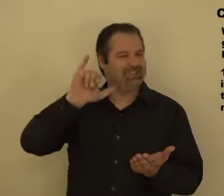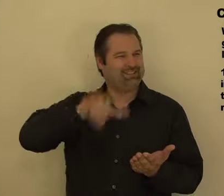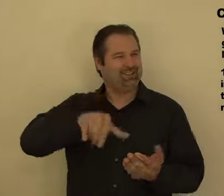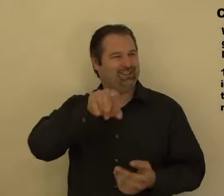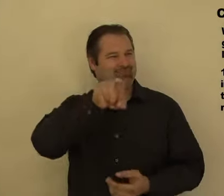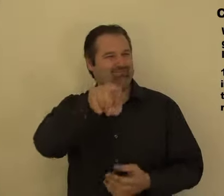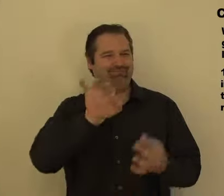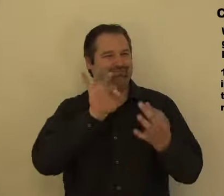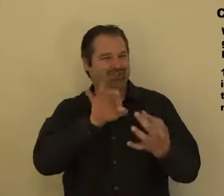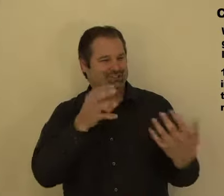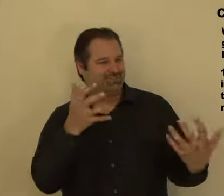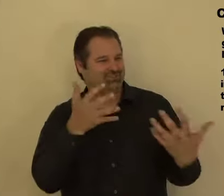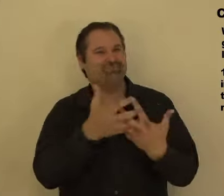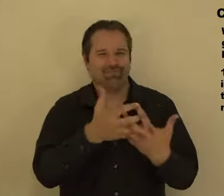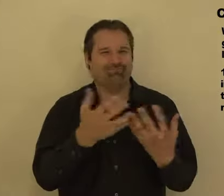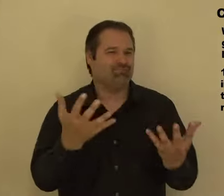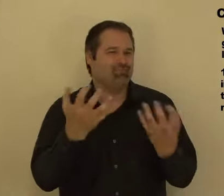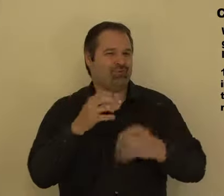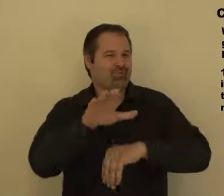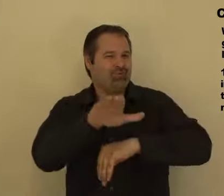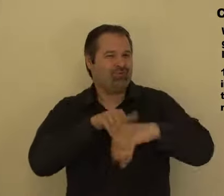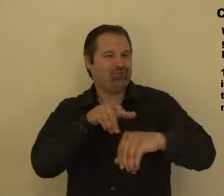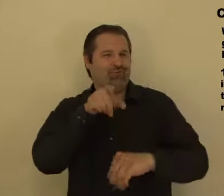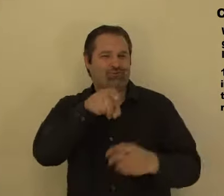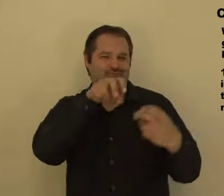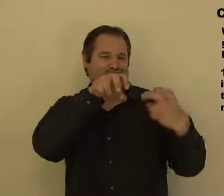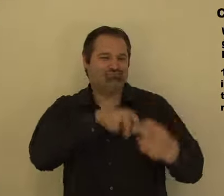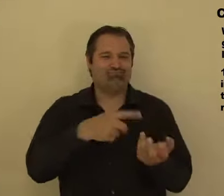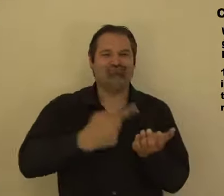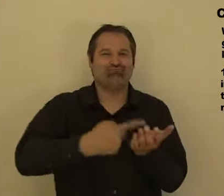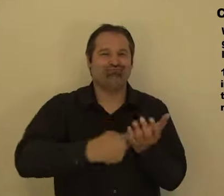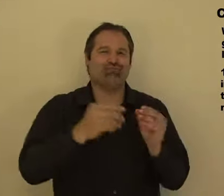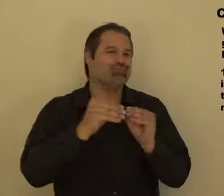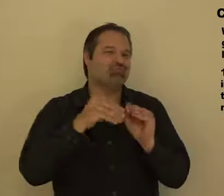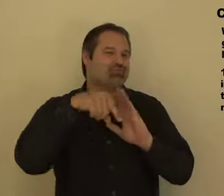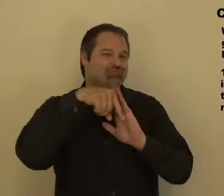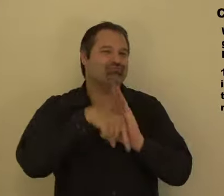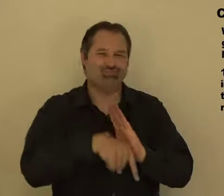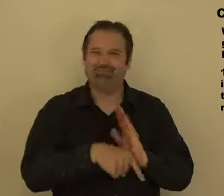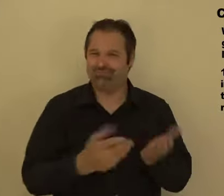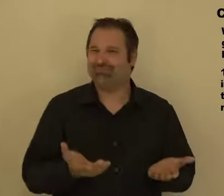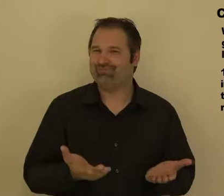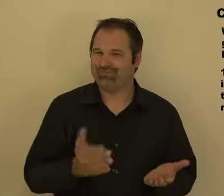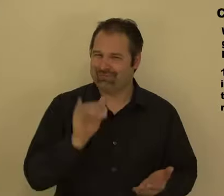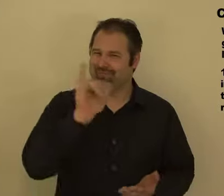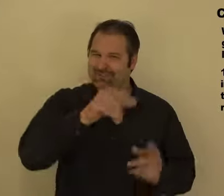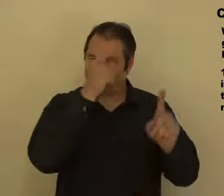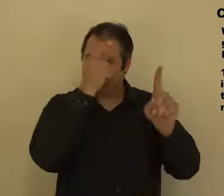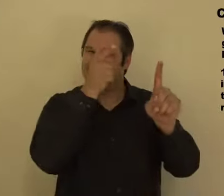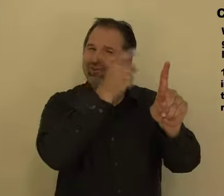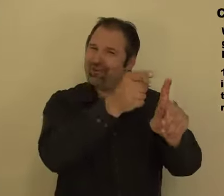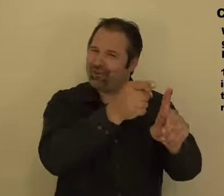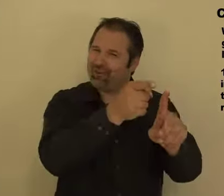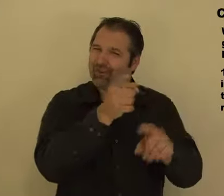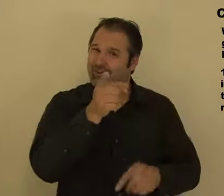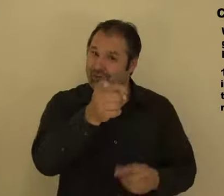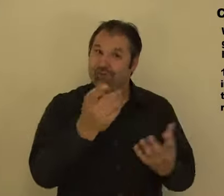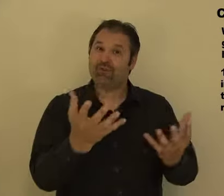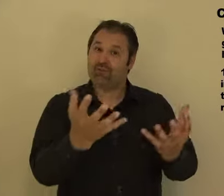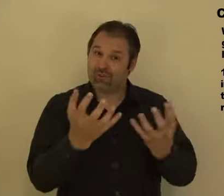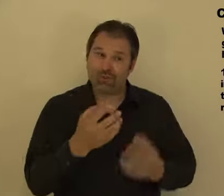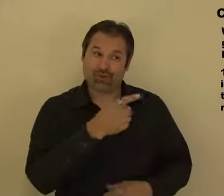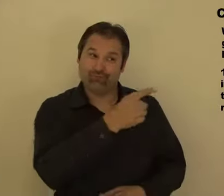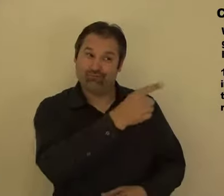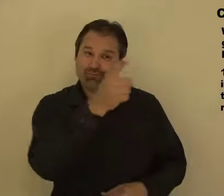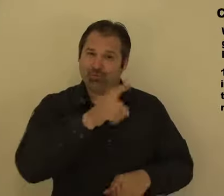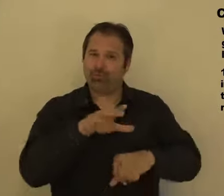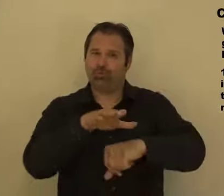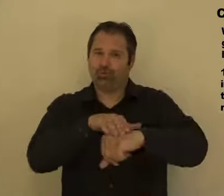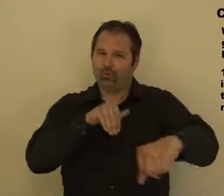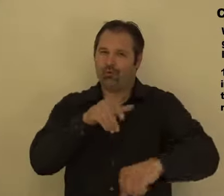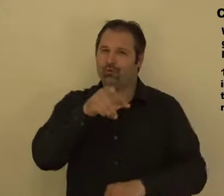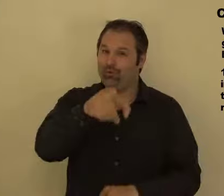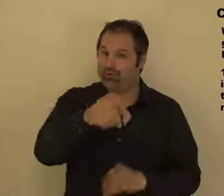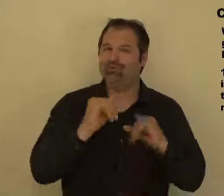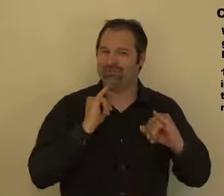Ultimately, you want the reader to want to invite you in for an interview.